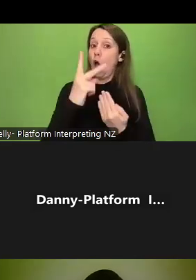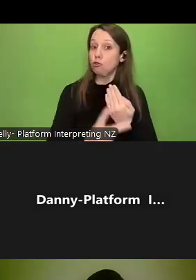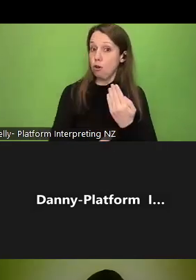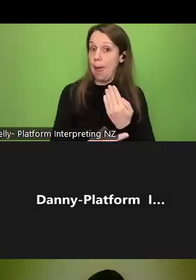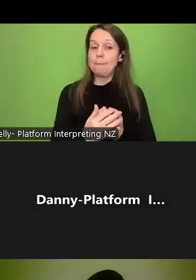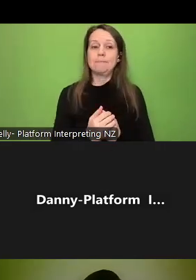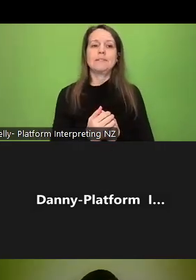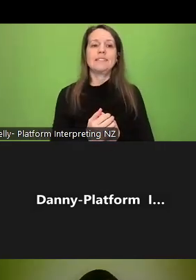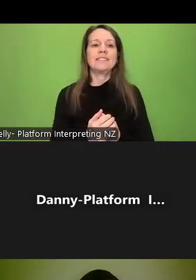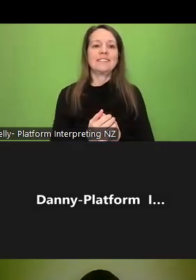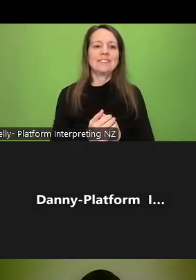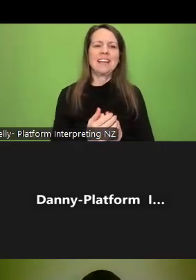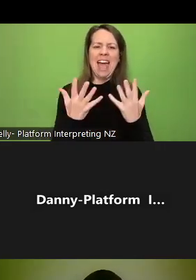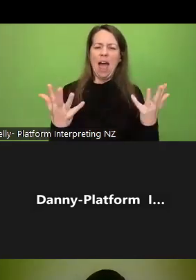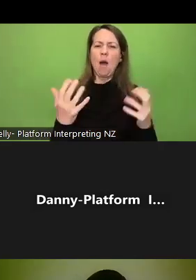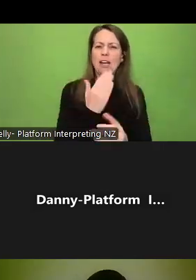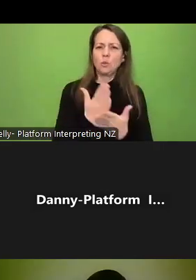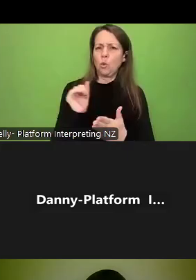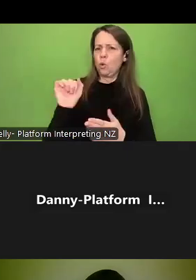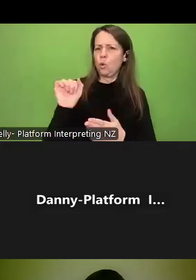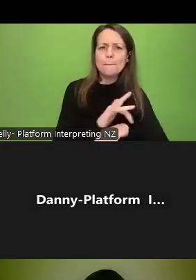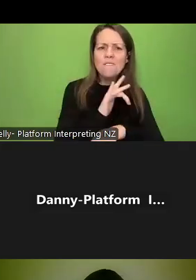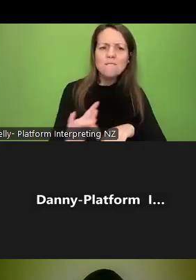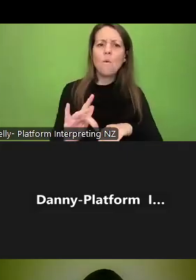including accessible programs on top of your standard show,